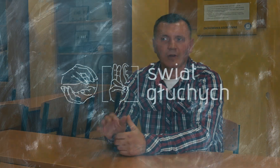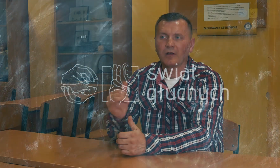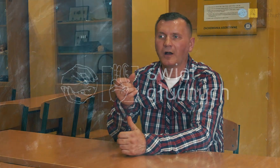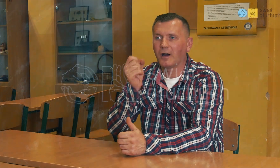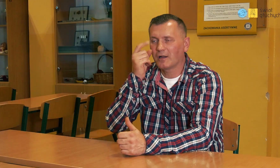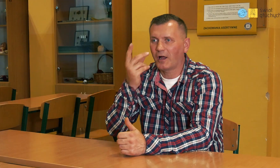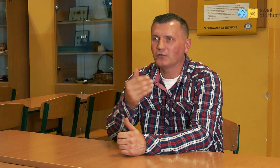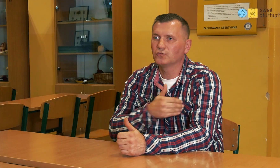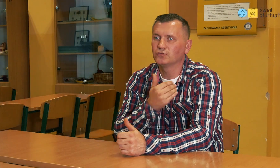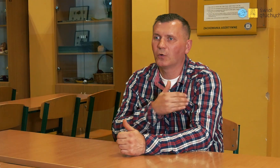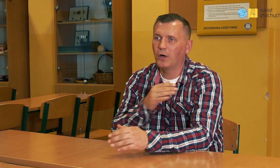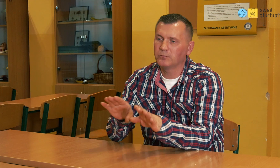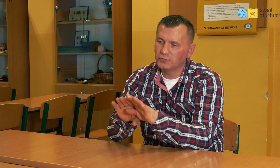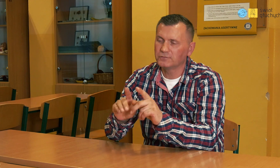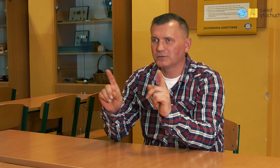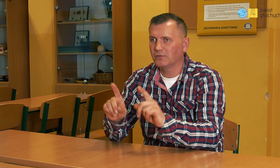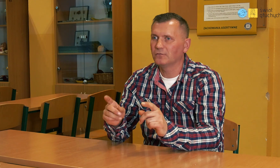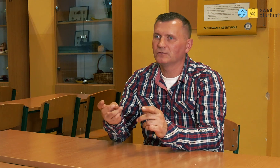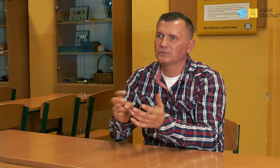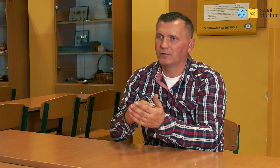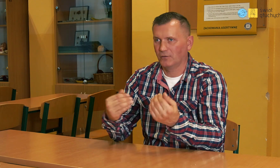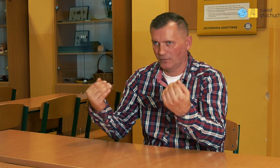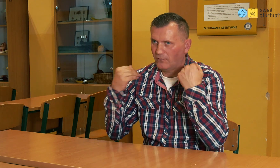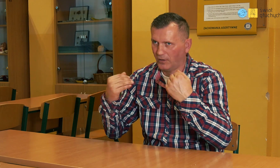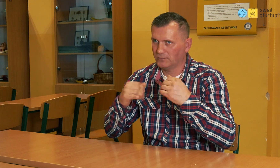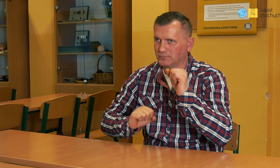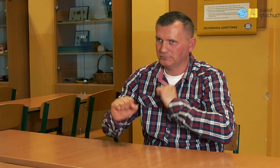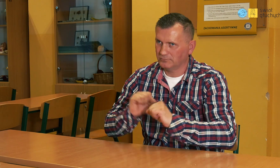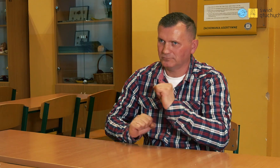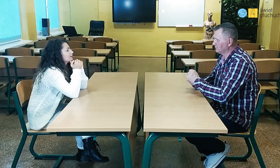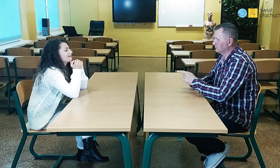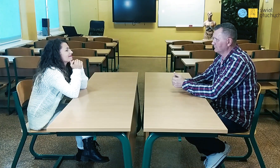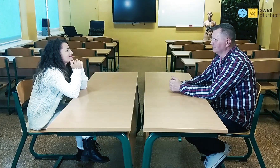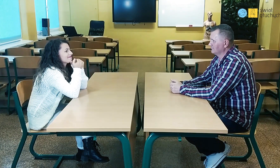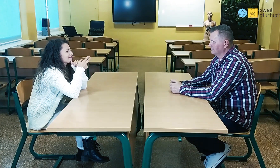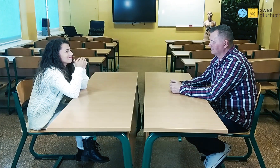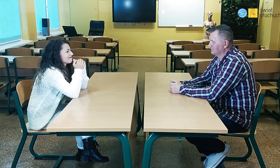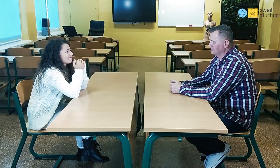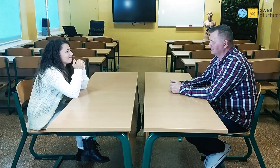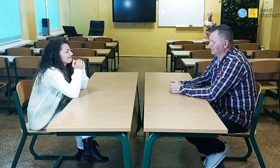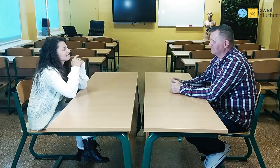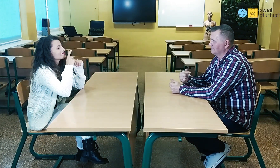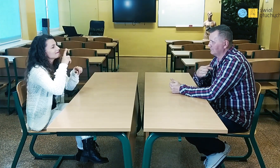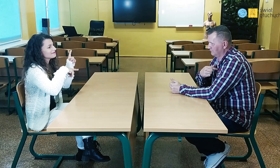When you were in elementary school or later in vocational school, did you do physical exercises in the morning before classes? No. — I did.